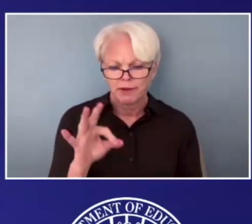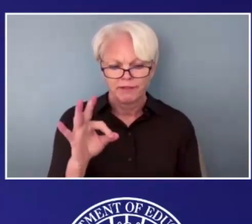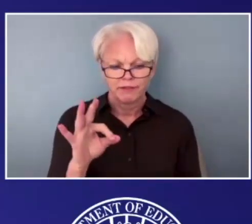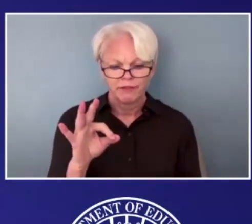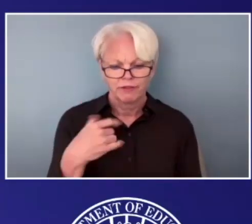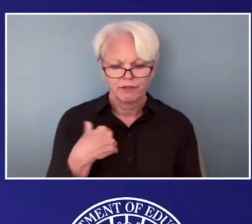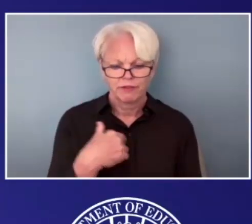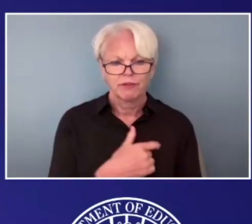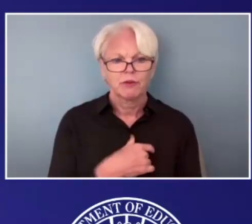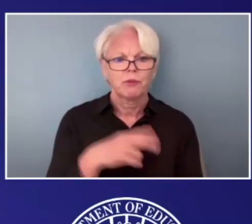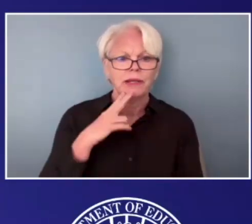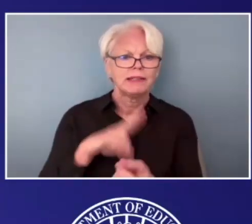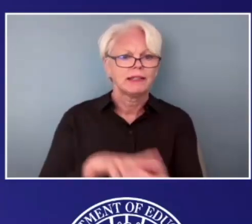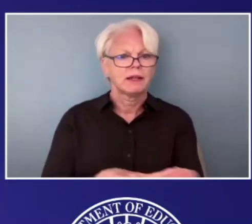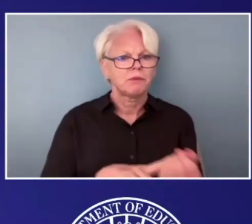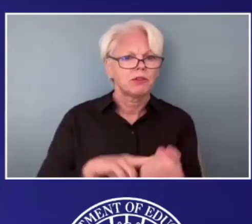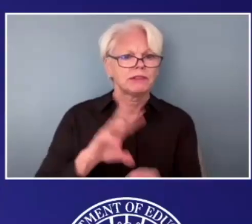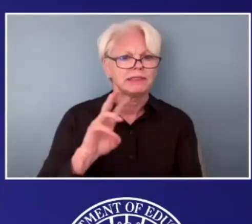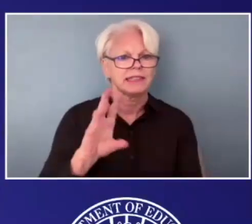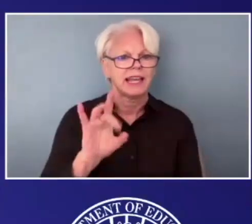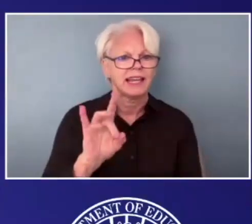pulse check on 685.215?